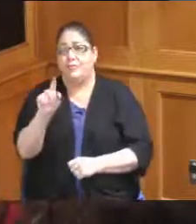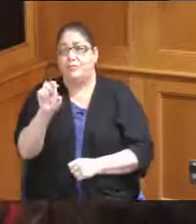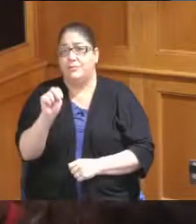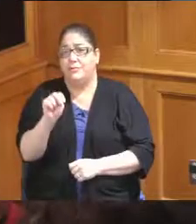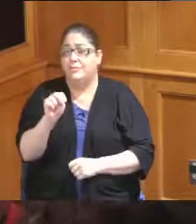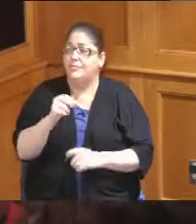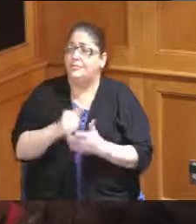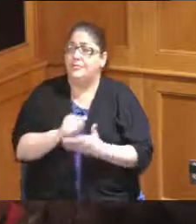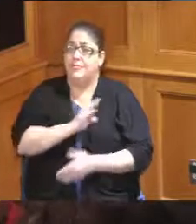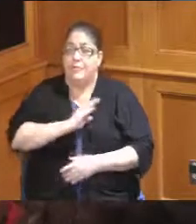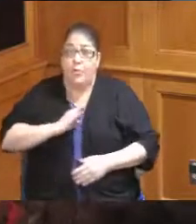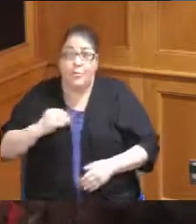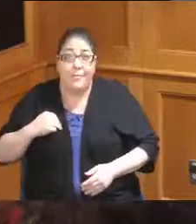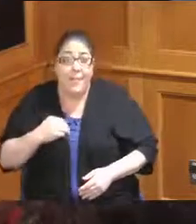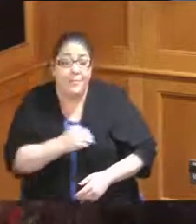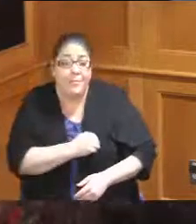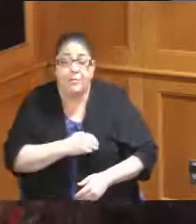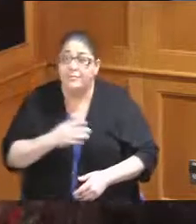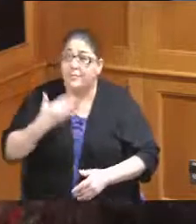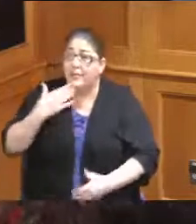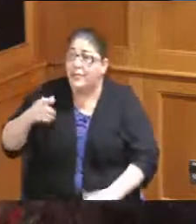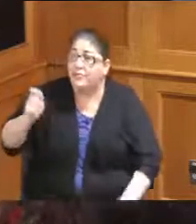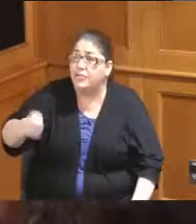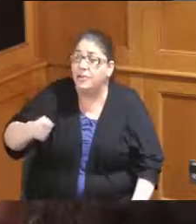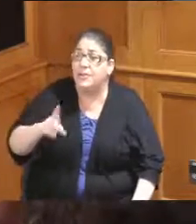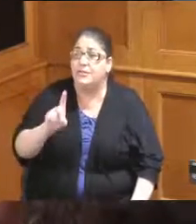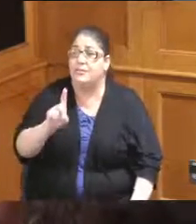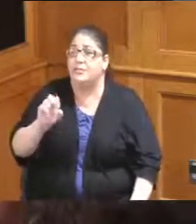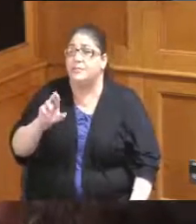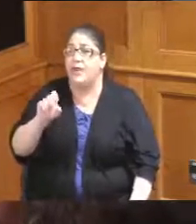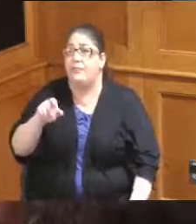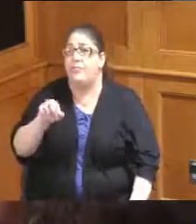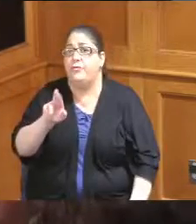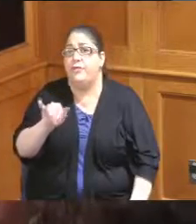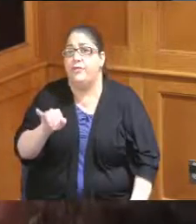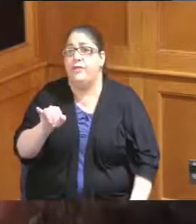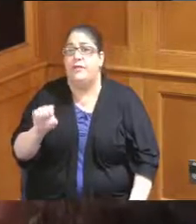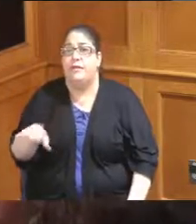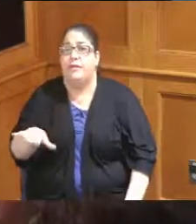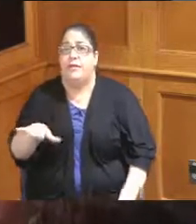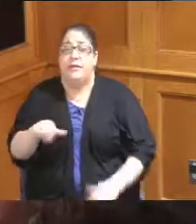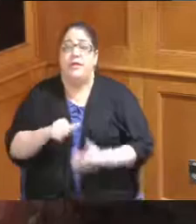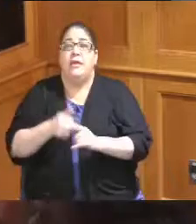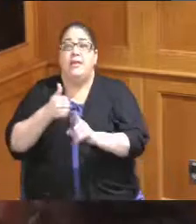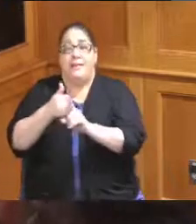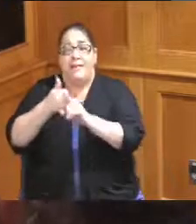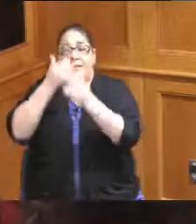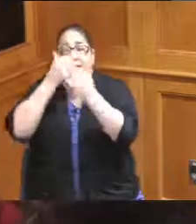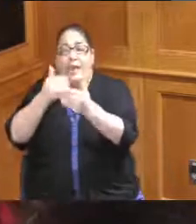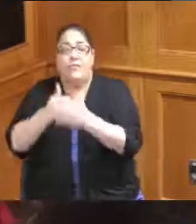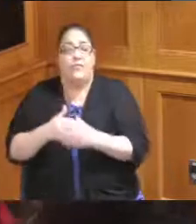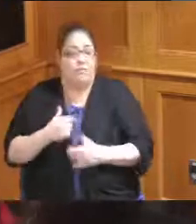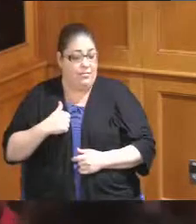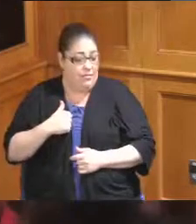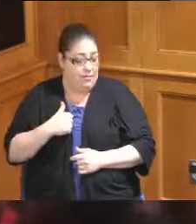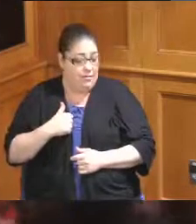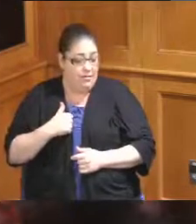member from Reed just to have the greatness in the room of having the first division one